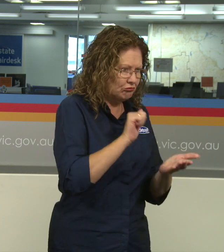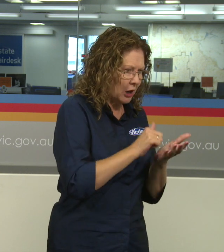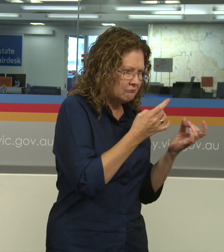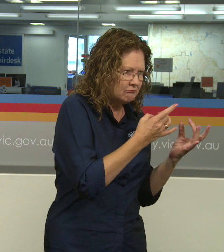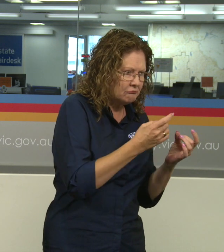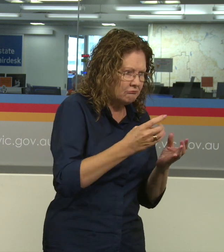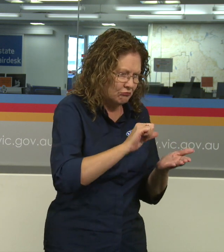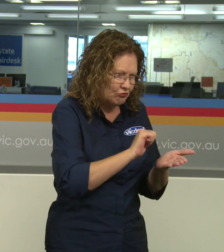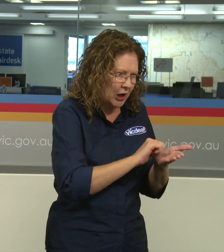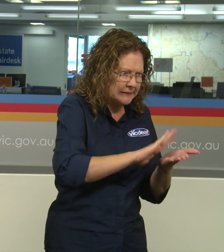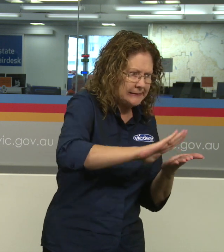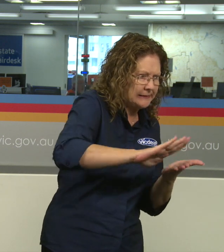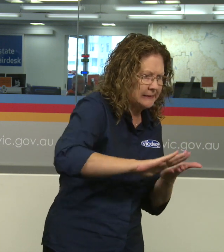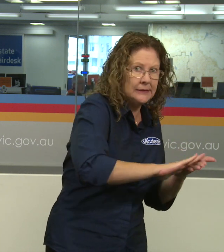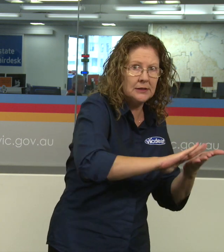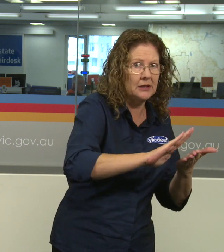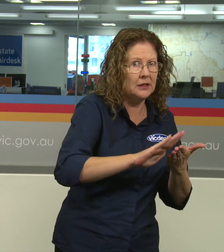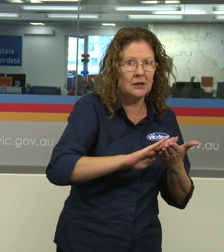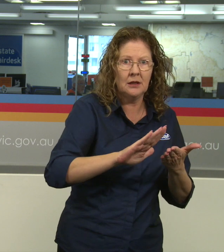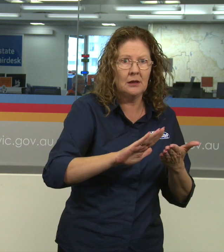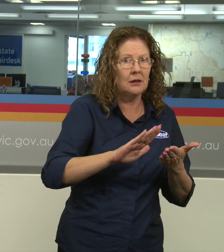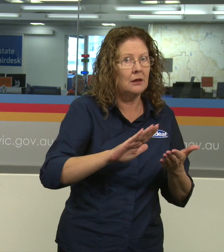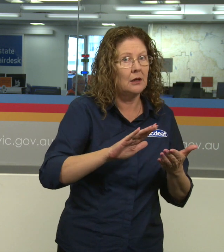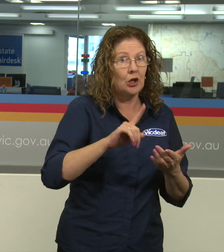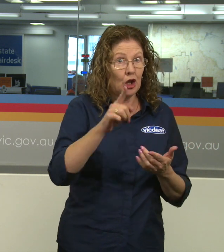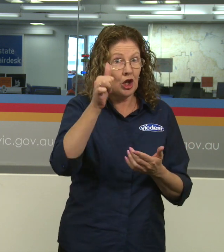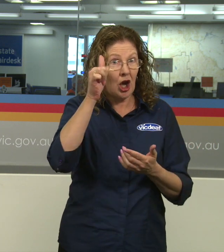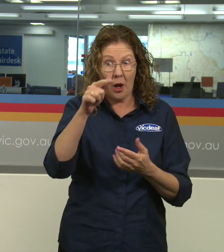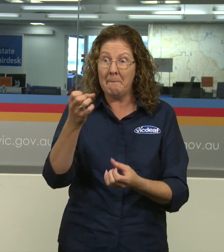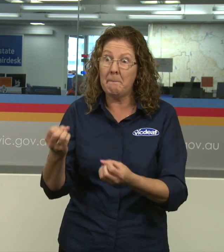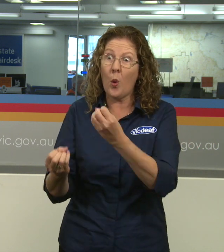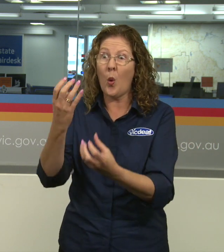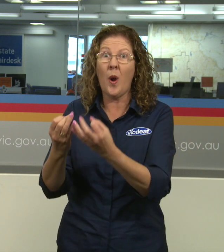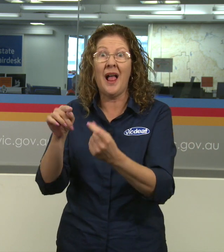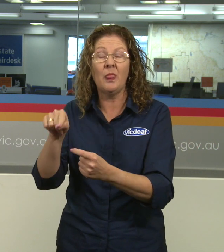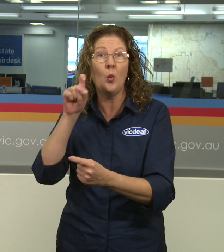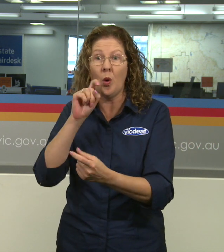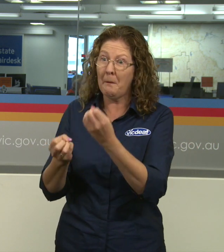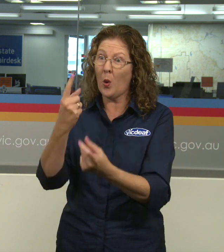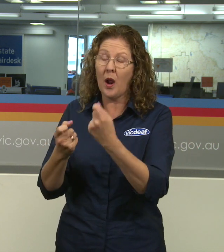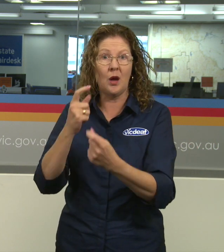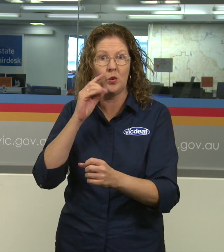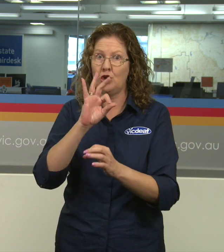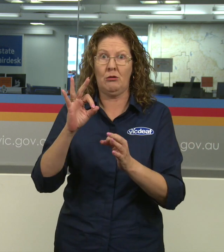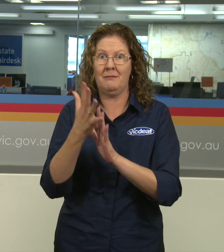It is important to know that boiling affected water will not make it safe.